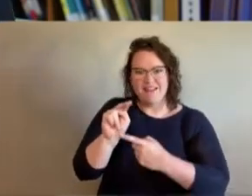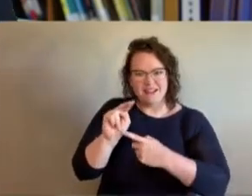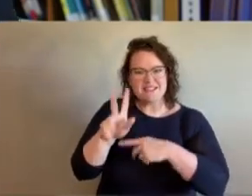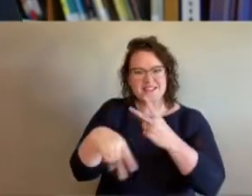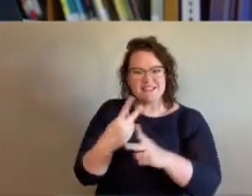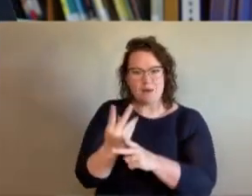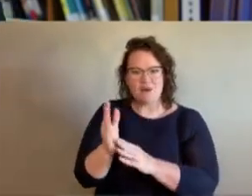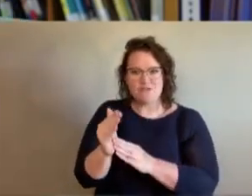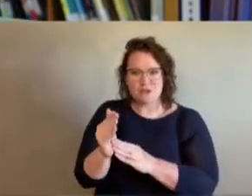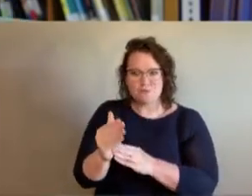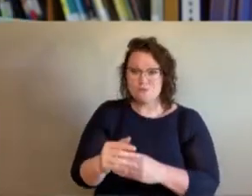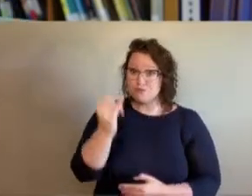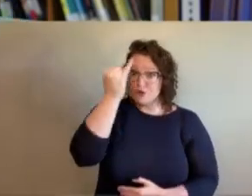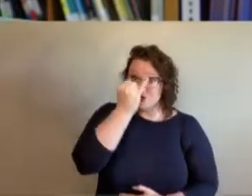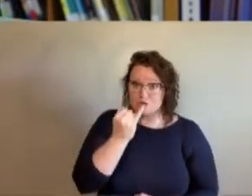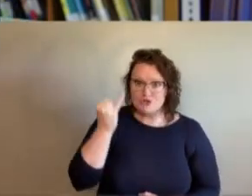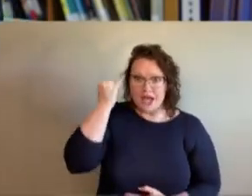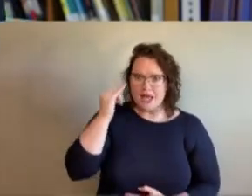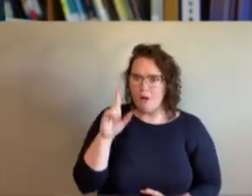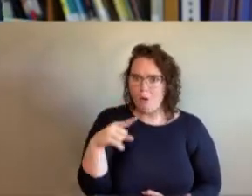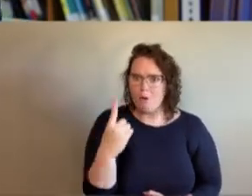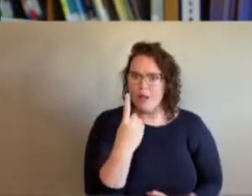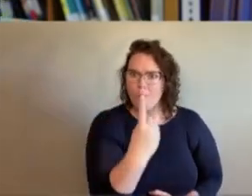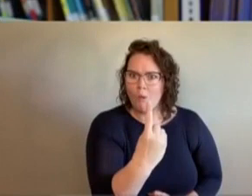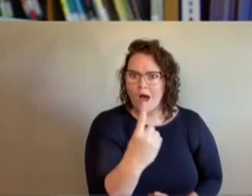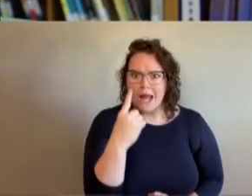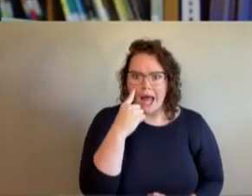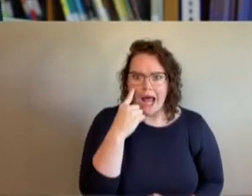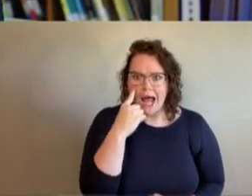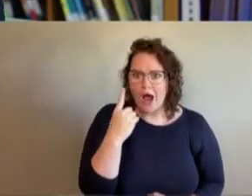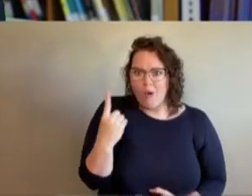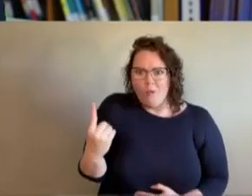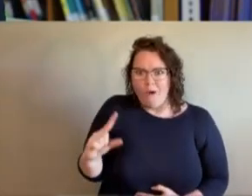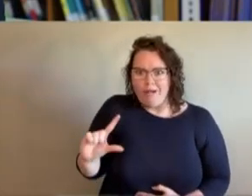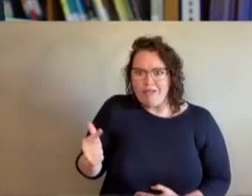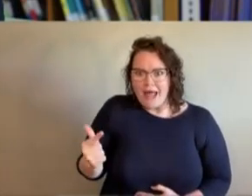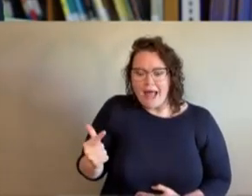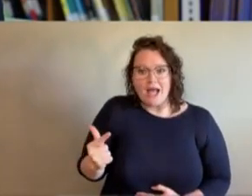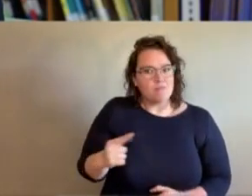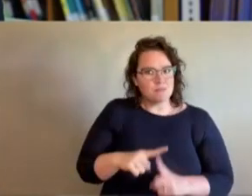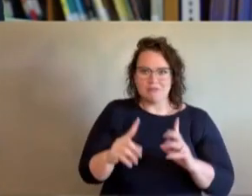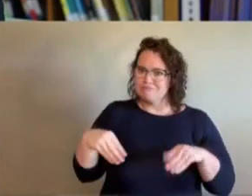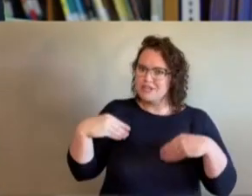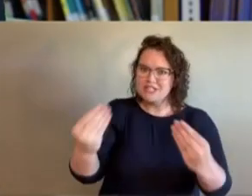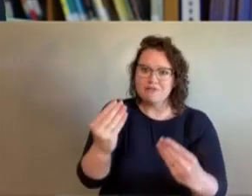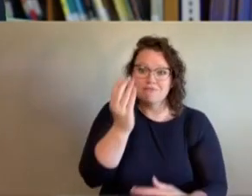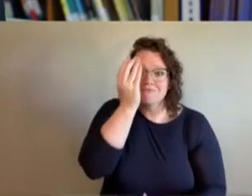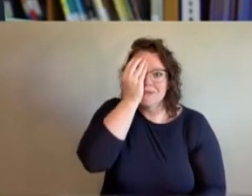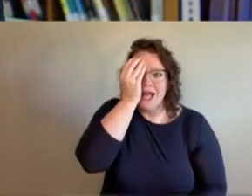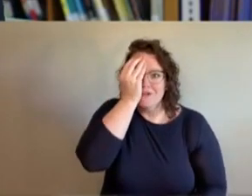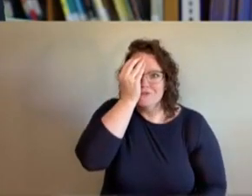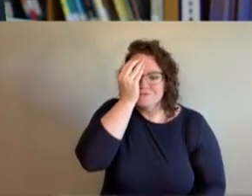caught a big fish. This is called a Marlin. Jackie was